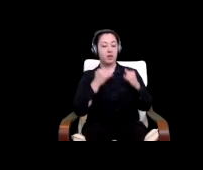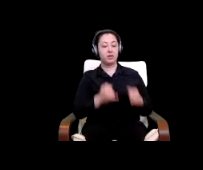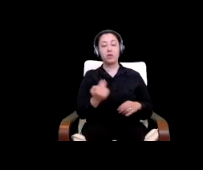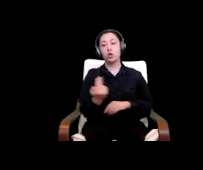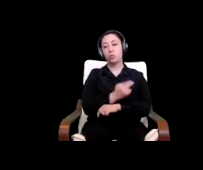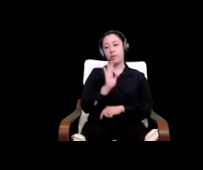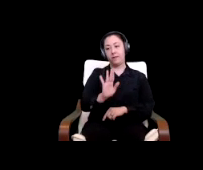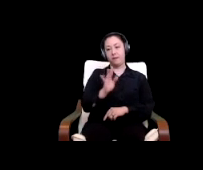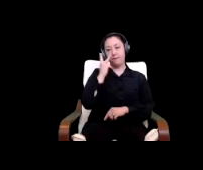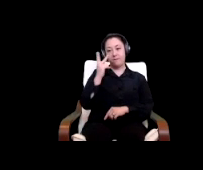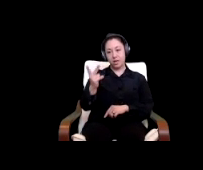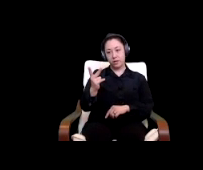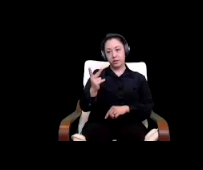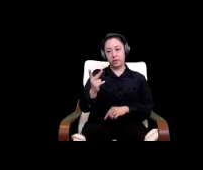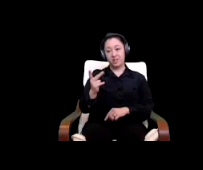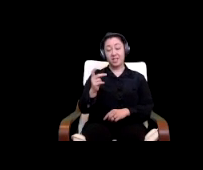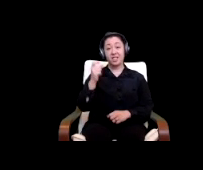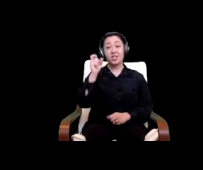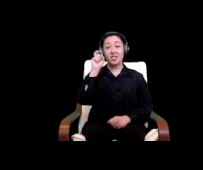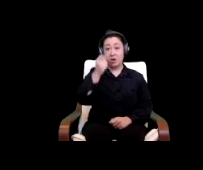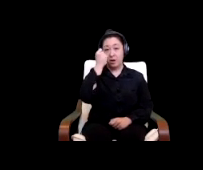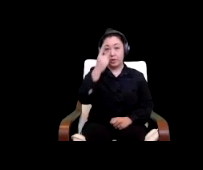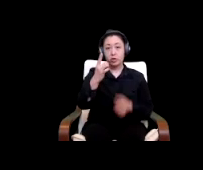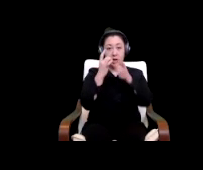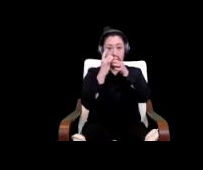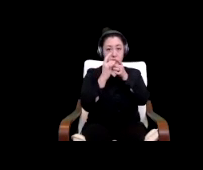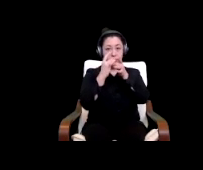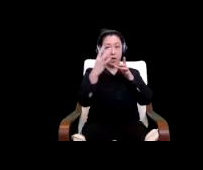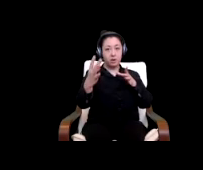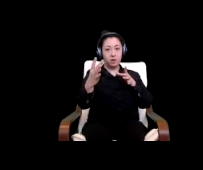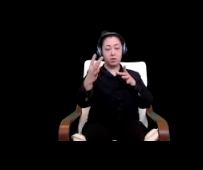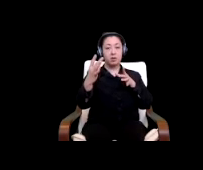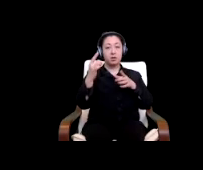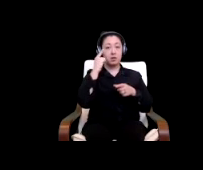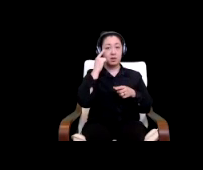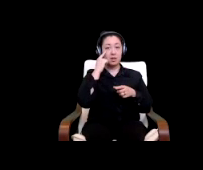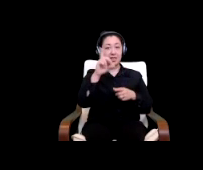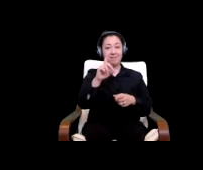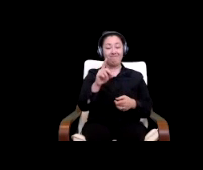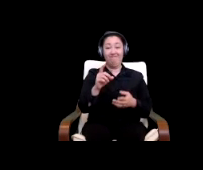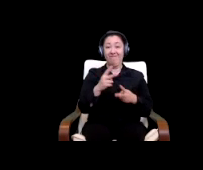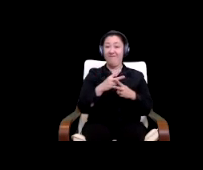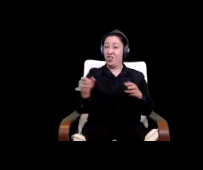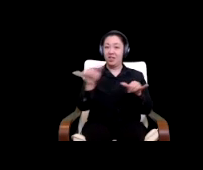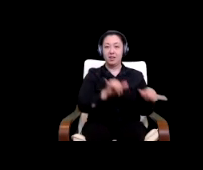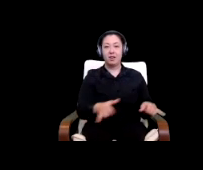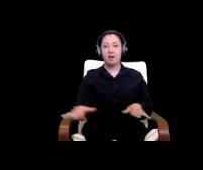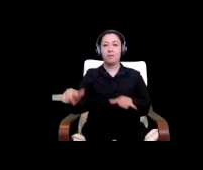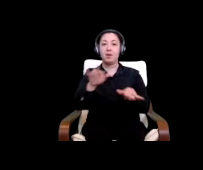understand the risk of retinal detachment which is common with Coloboma. You need to